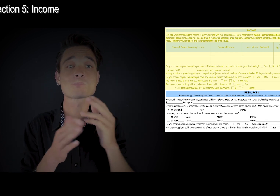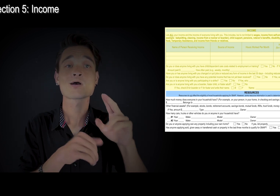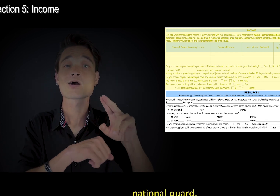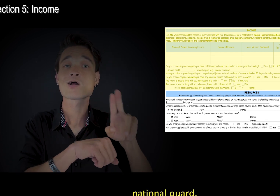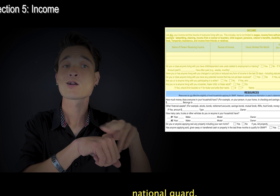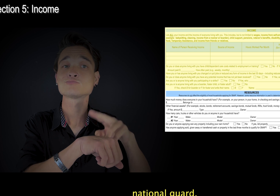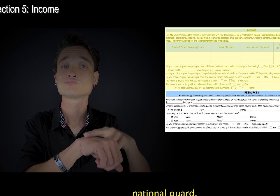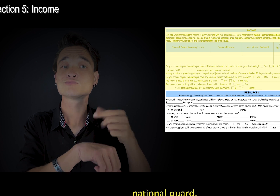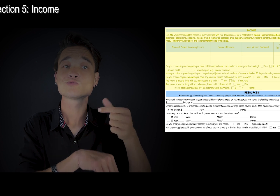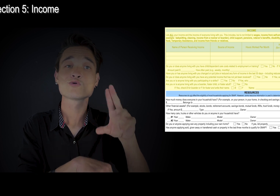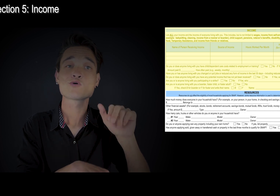national guard,